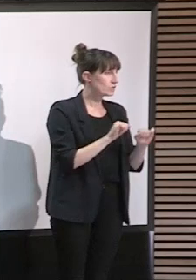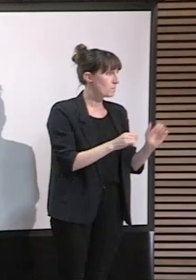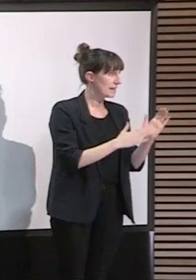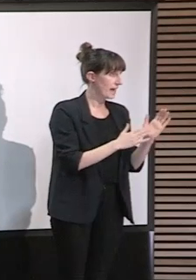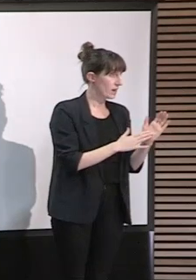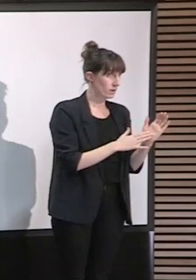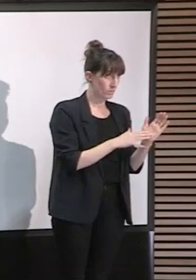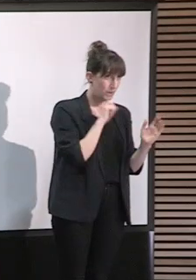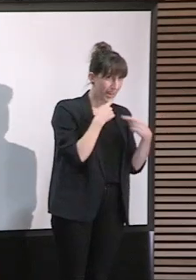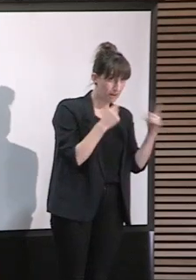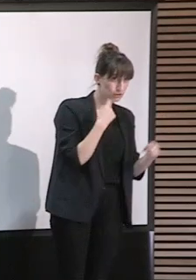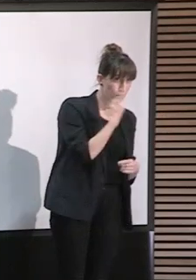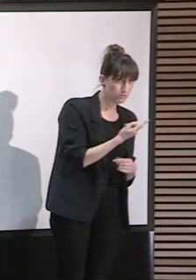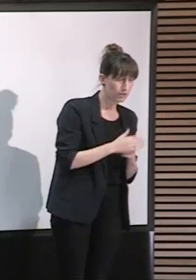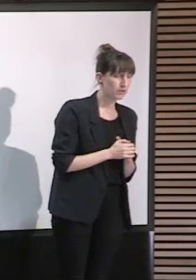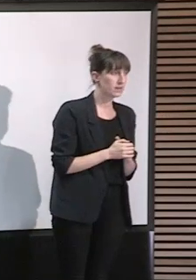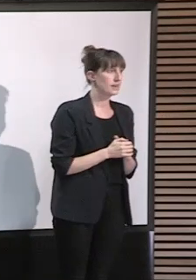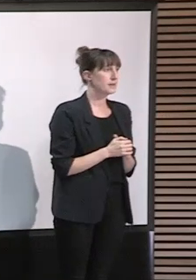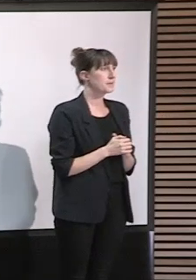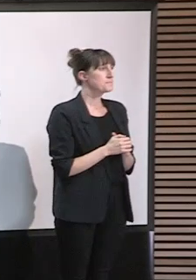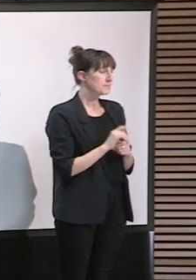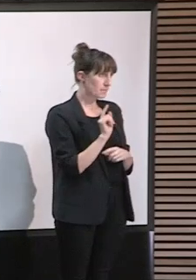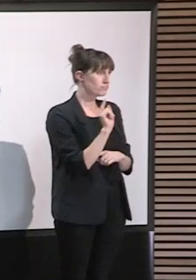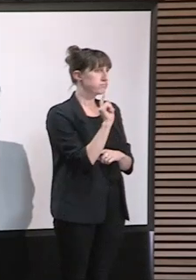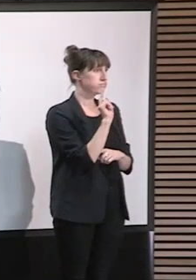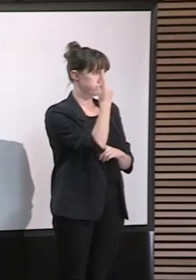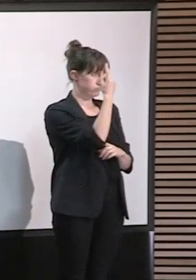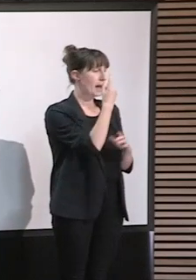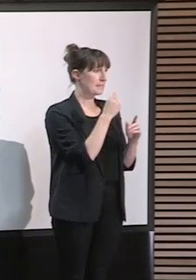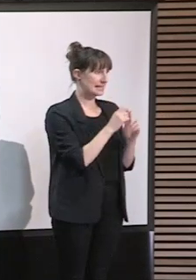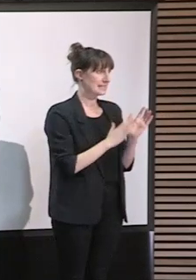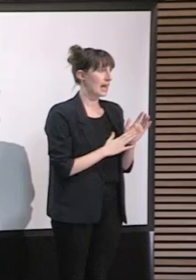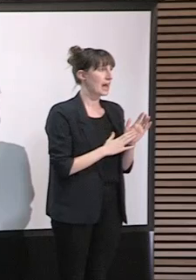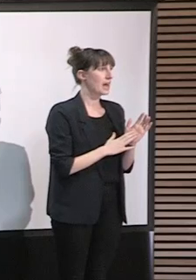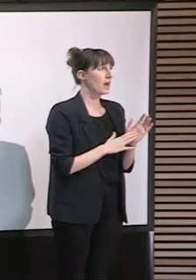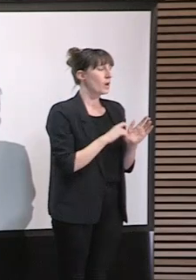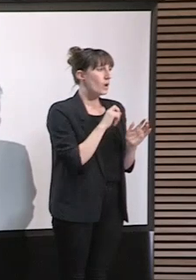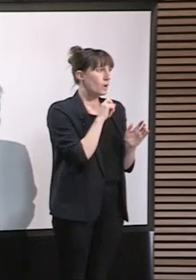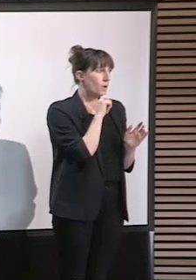there be an announcement tomorrow or do we have to wait until tomorrow. The decision